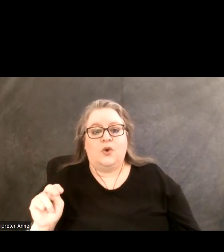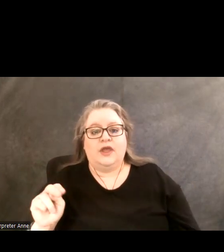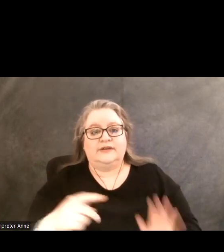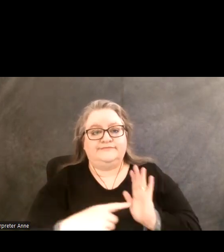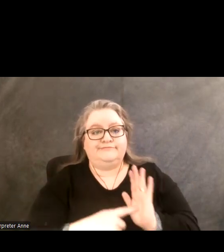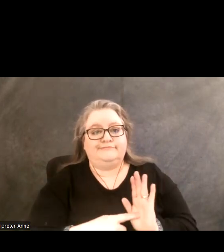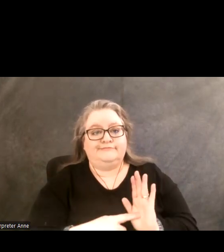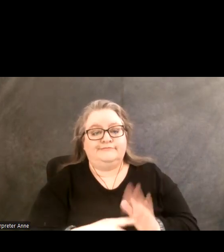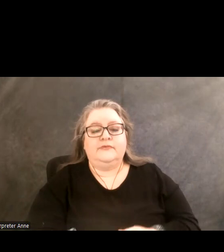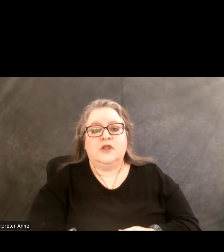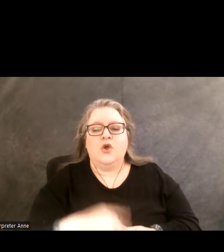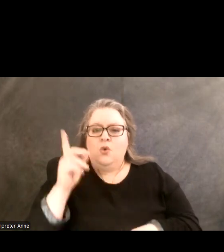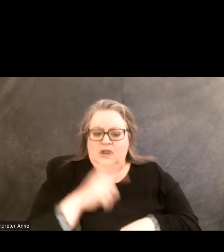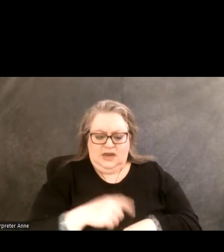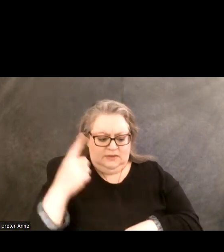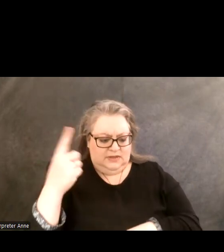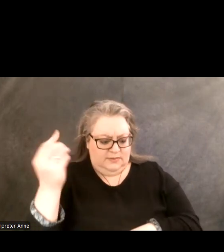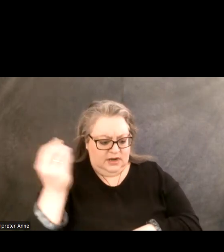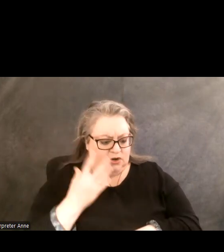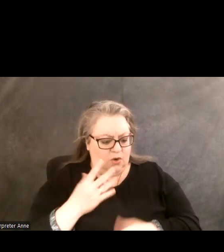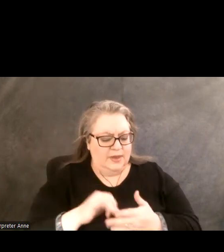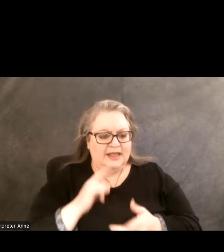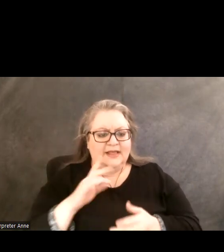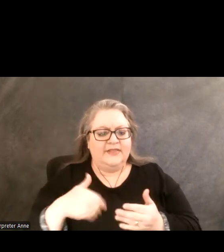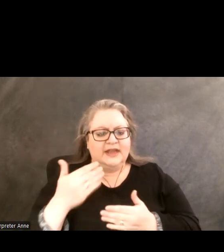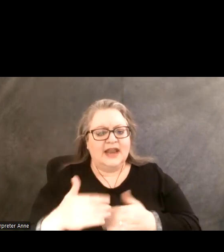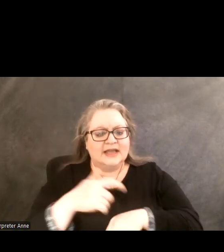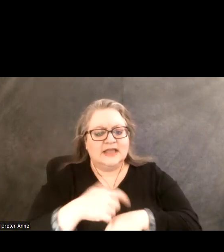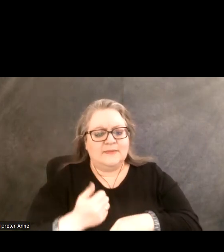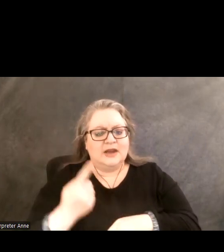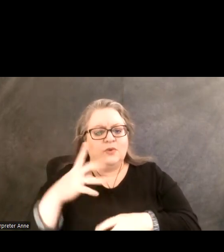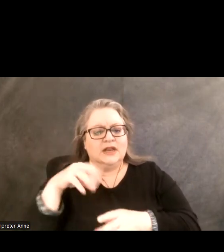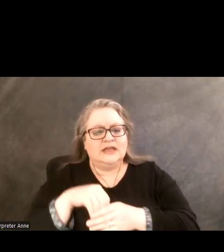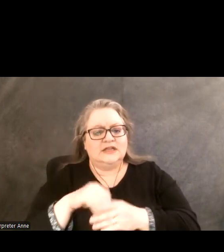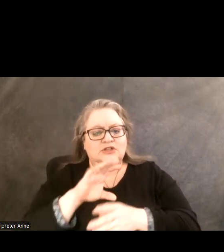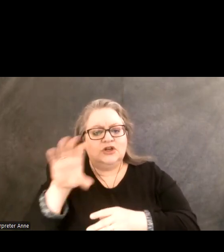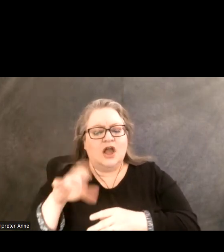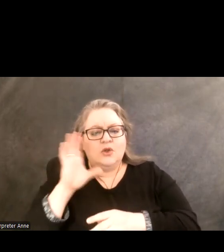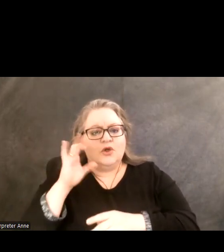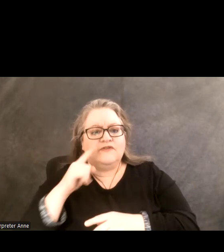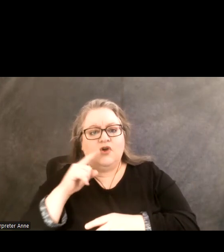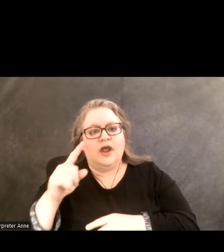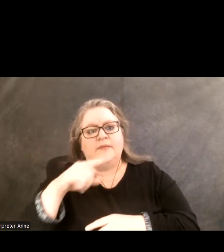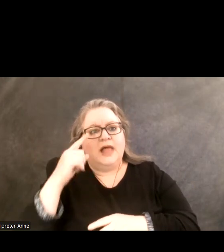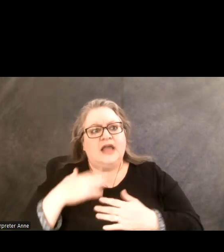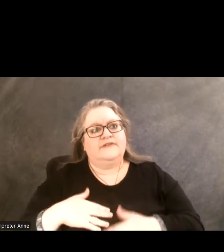I once had someone tell me that the next time anyone in Chicago was looking for a black physically disabled woman for a